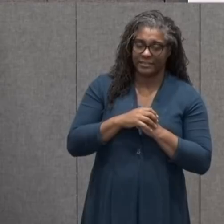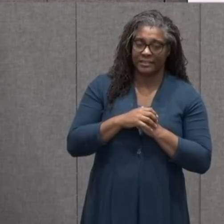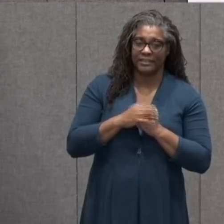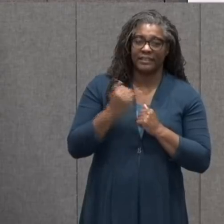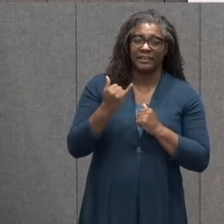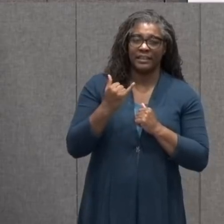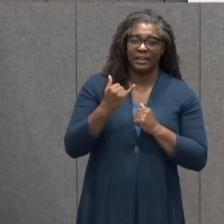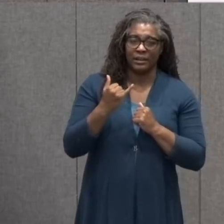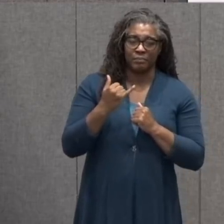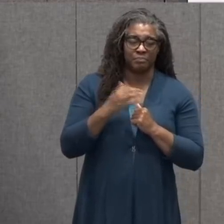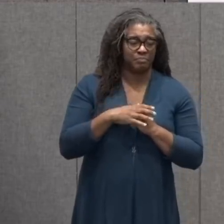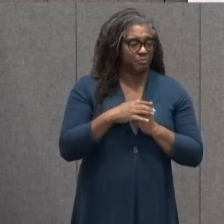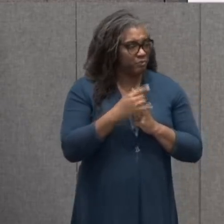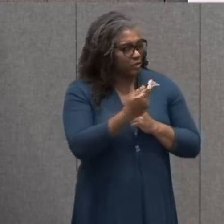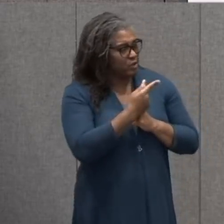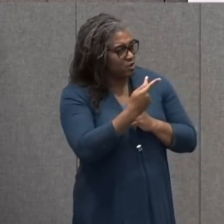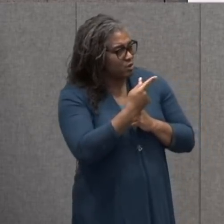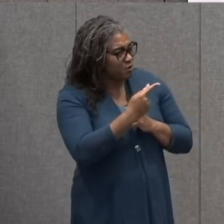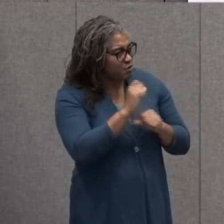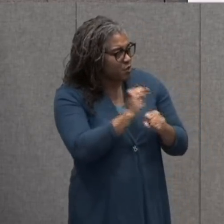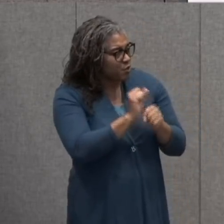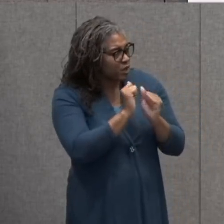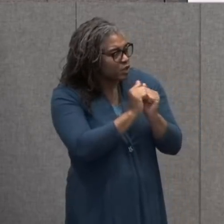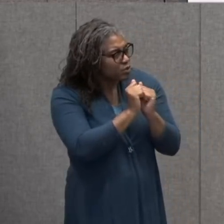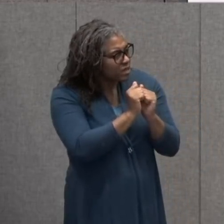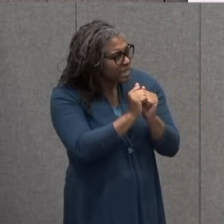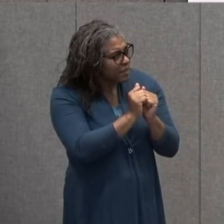Yeah, and we're working together, we're on a team. Oh, Ms. Kay is so supportive.